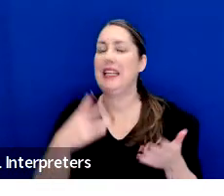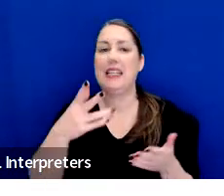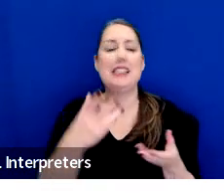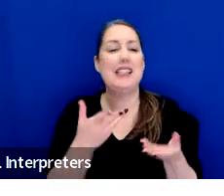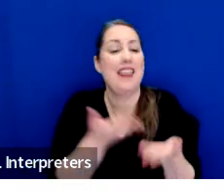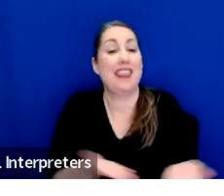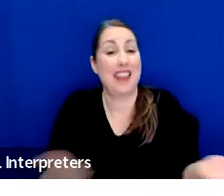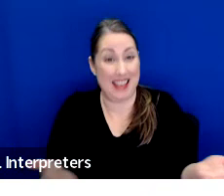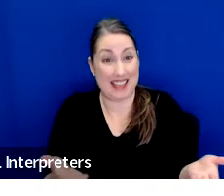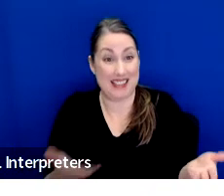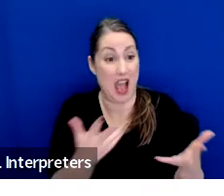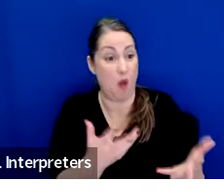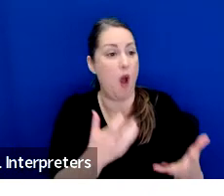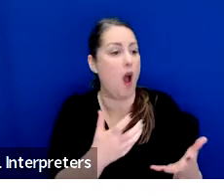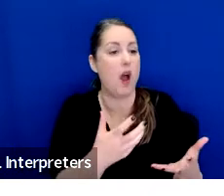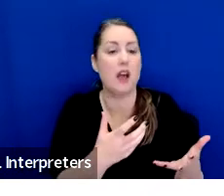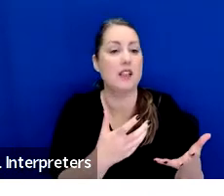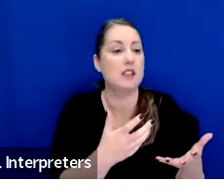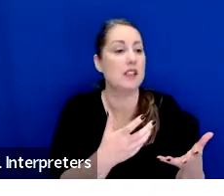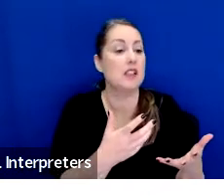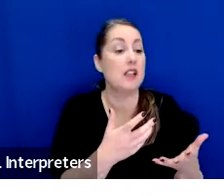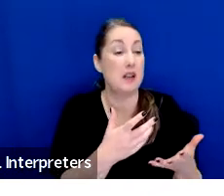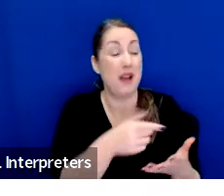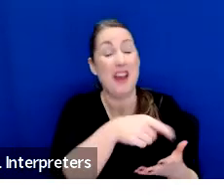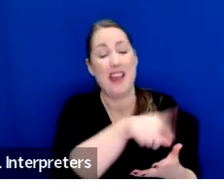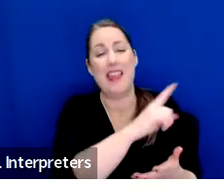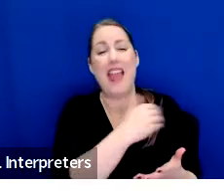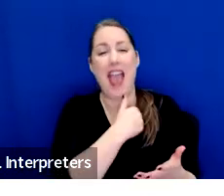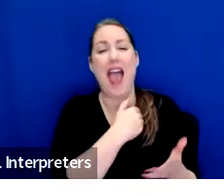in the library that, that are copyrighted, but we can get them for free.